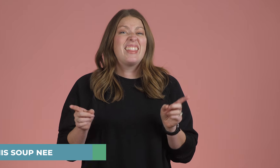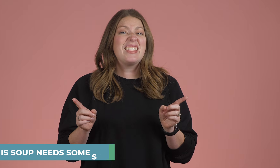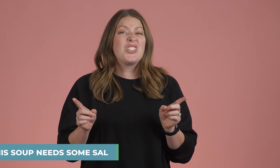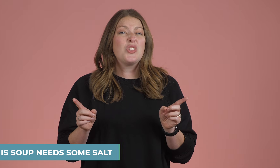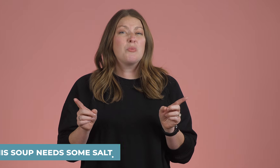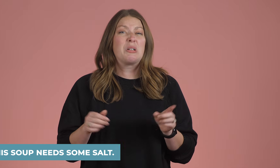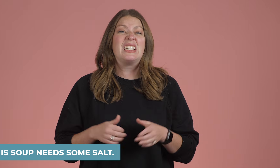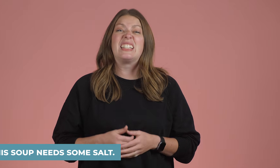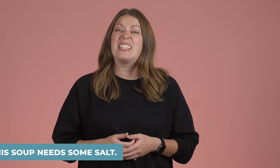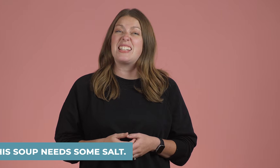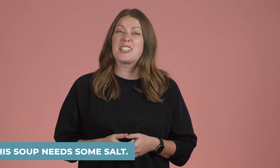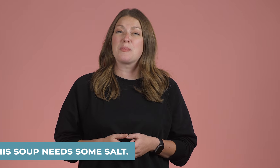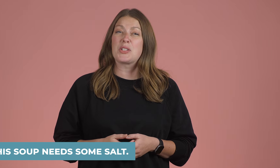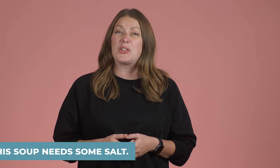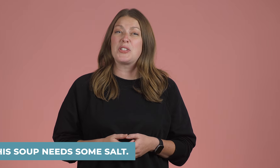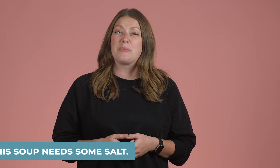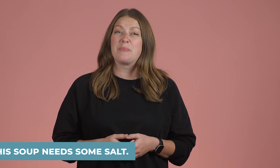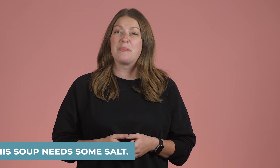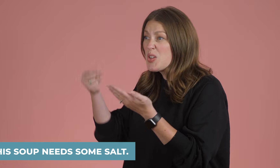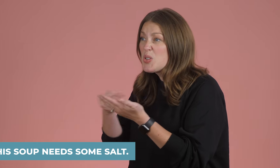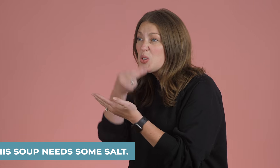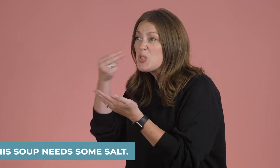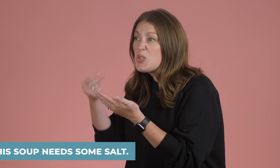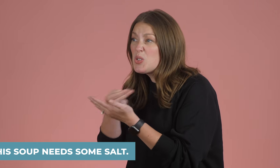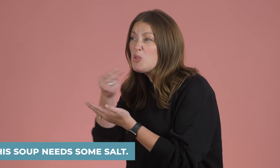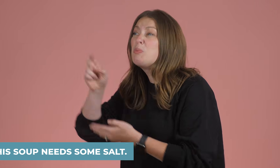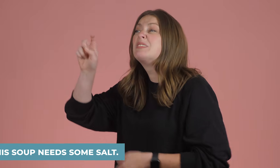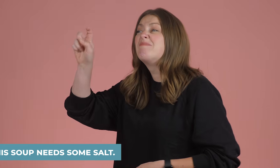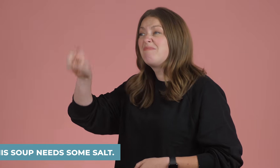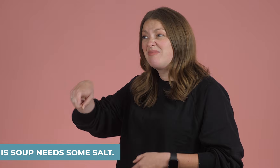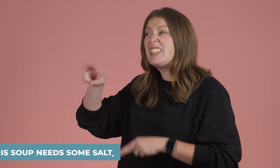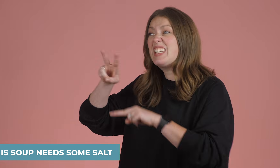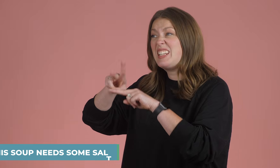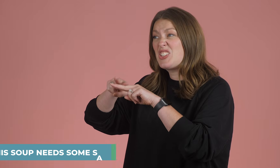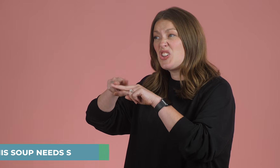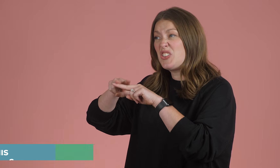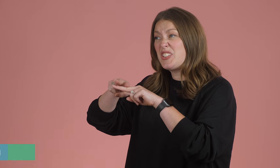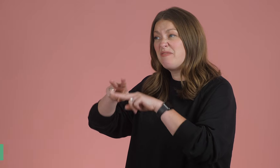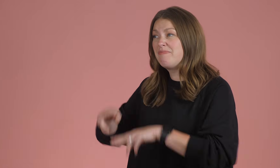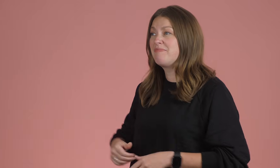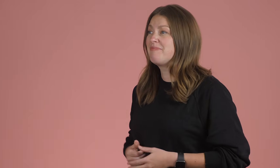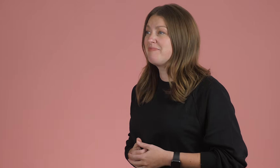This soup needs some salt. Soup needs salt.